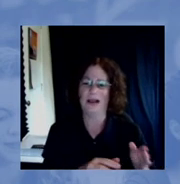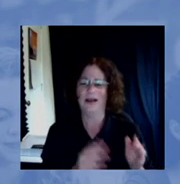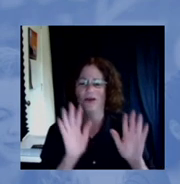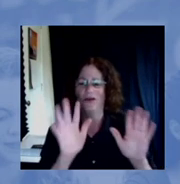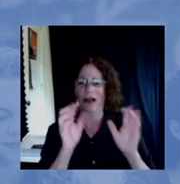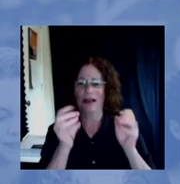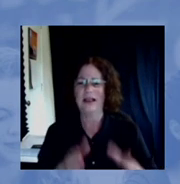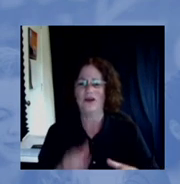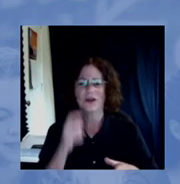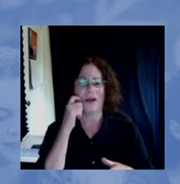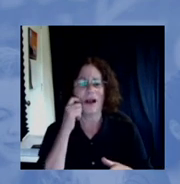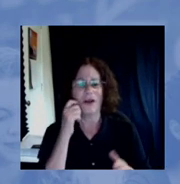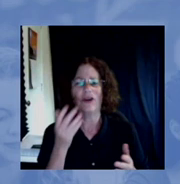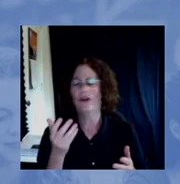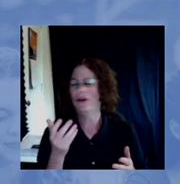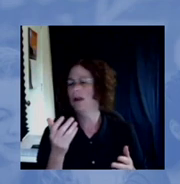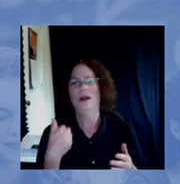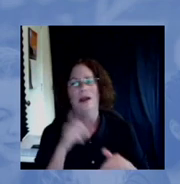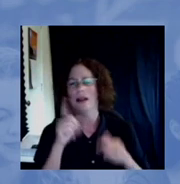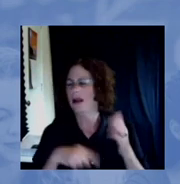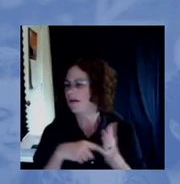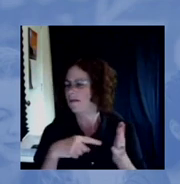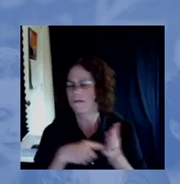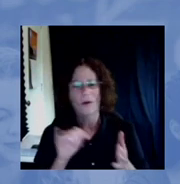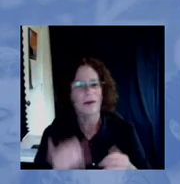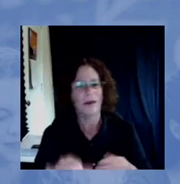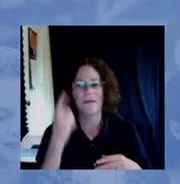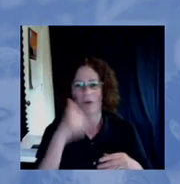NOT SOMETHING WE CAN AFFORD. FOR ME IT'S PERSONAL, BECAUSE I ONLY JOINED